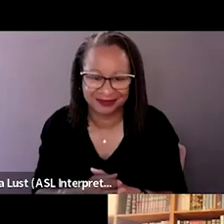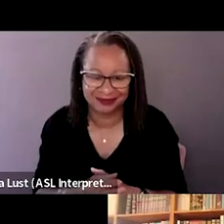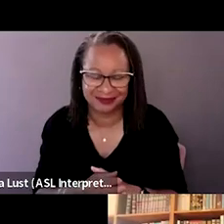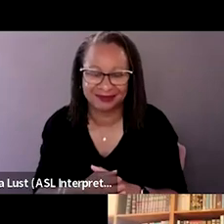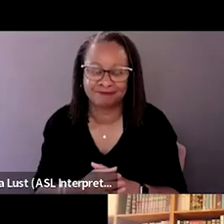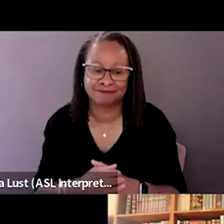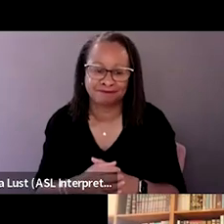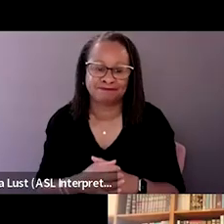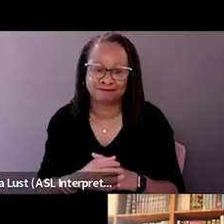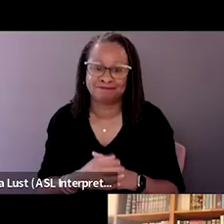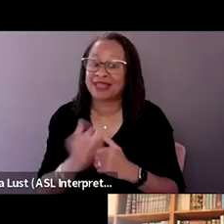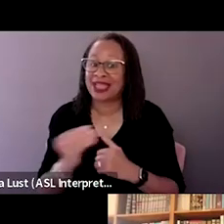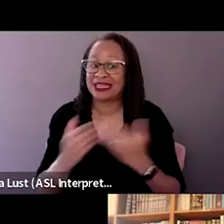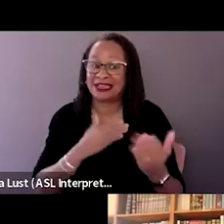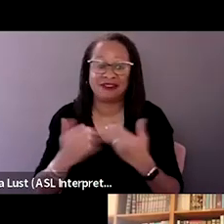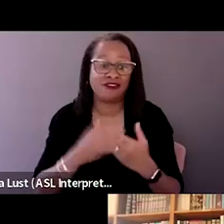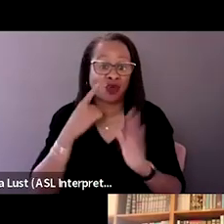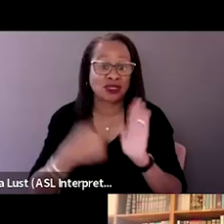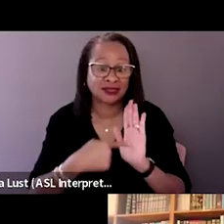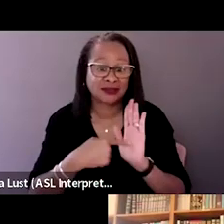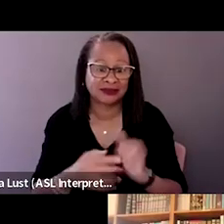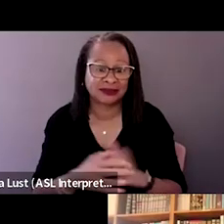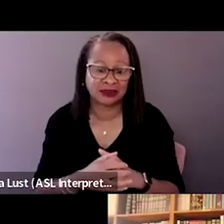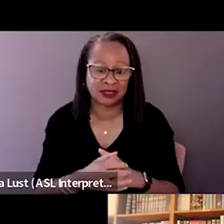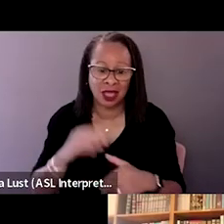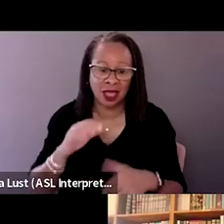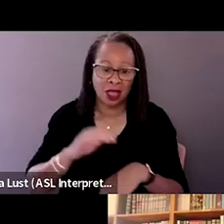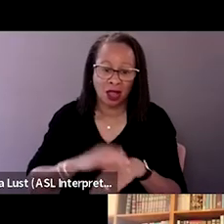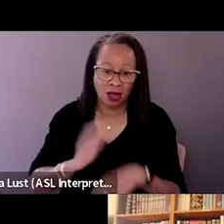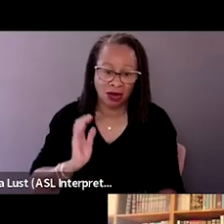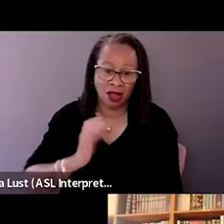And even for example in Arte you have three places